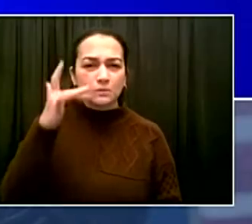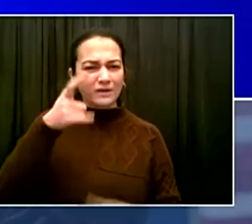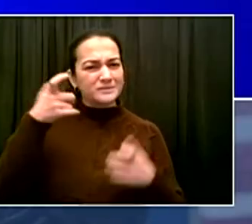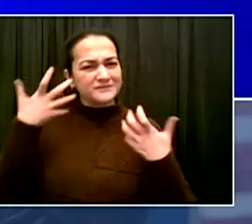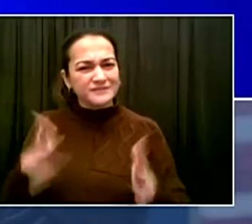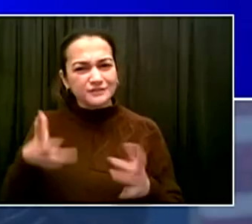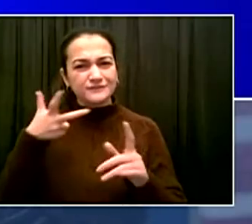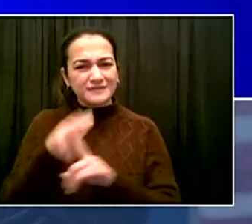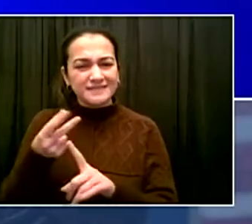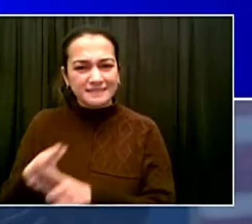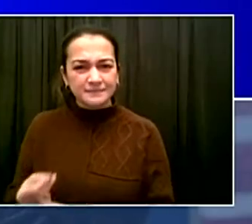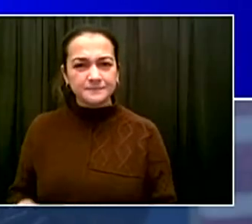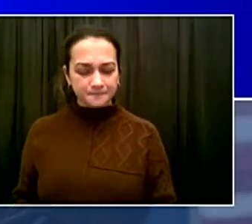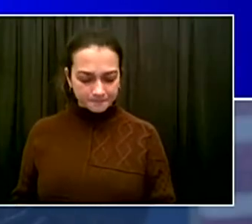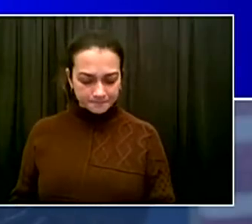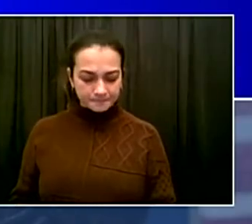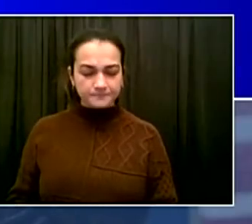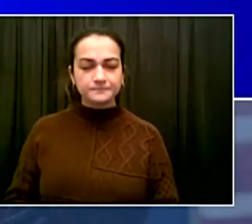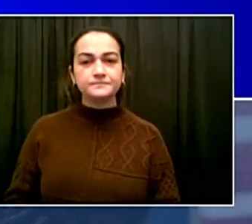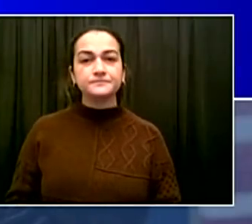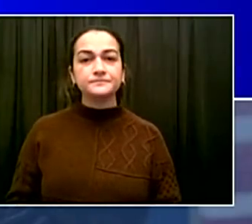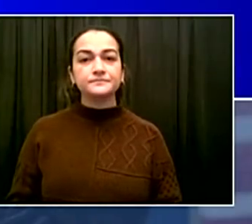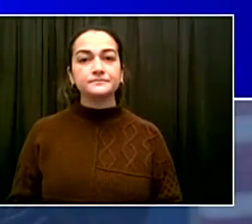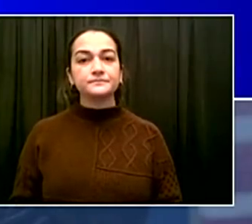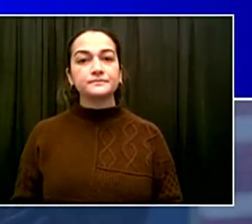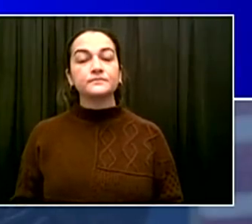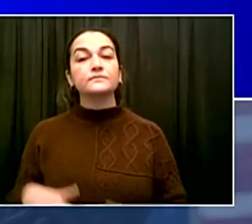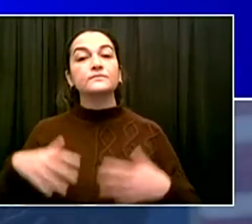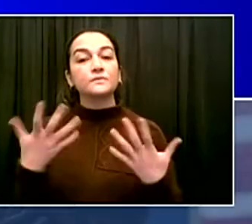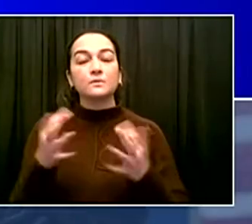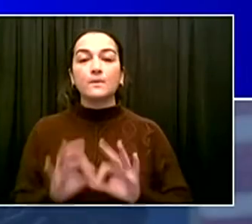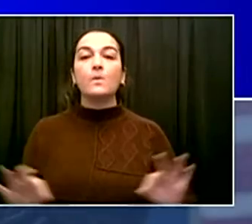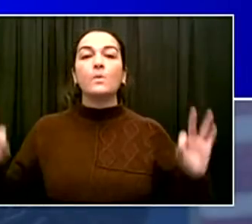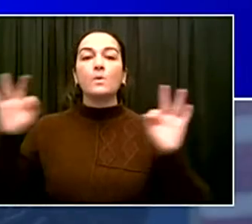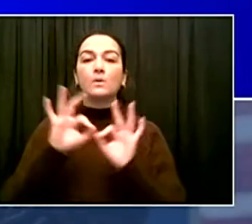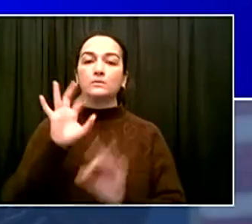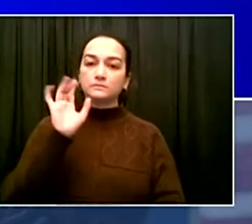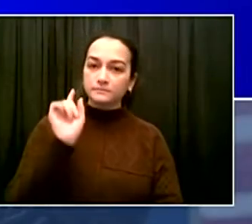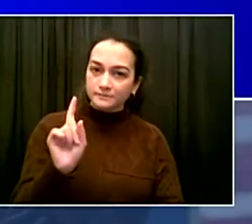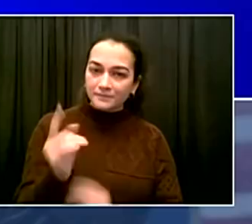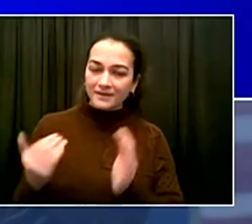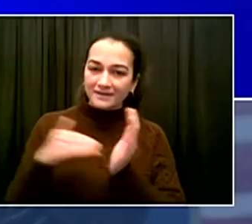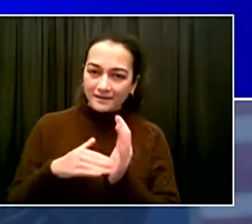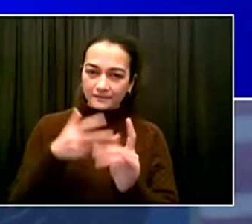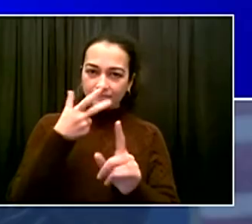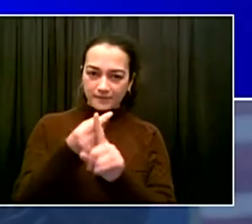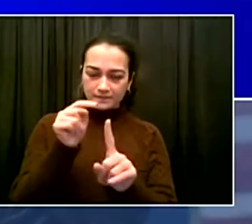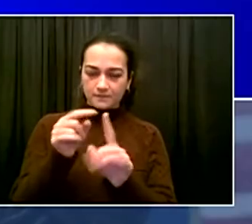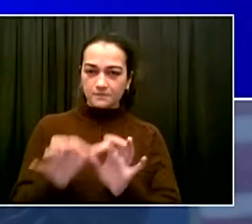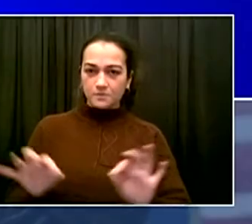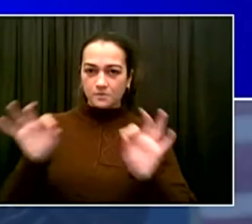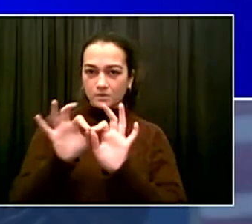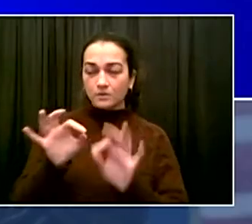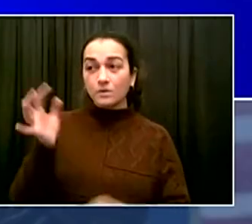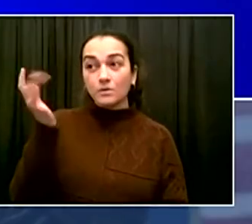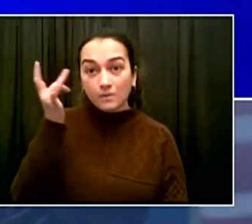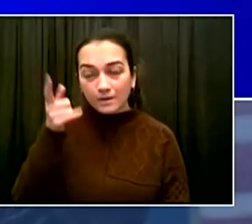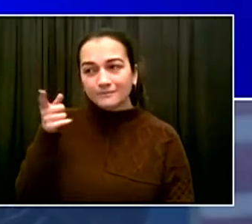THE HIGH LEVEL OF VACCINATION, EVEN THOUGH WE EXPECT A LOT OF CASES, WE DO NOT EXPECT TO SEE SOME VERY PAINFUL REALITY WE SAW CERTAINLY IN THE SPRING OF 2020 OR EVEN LAST WINTER.